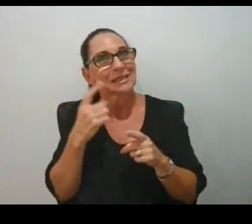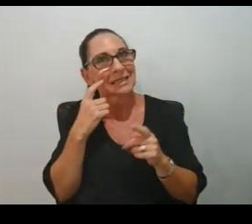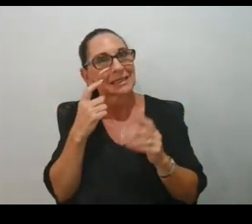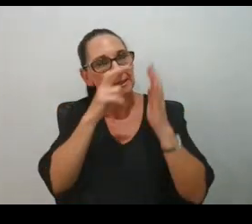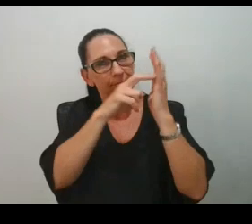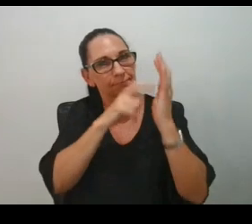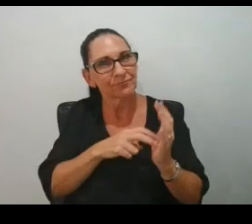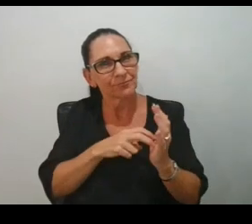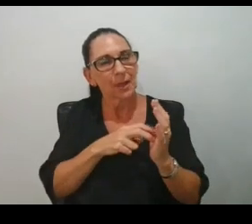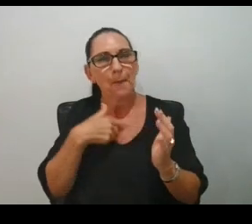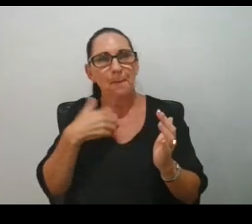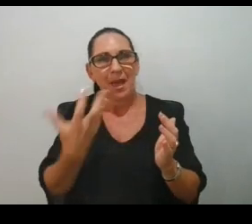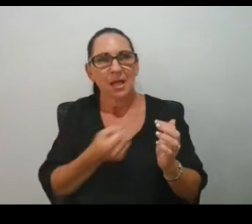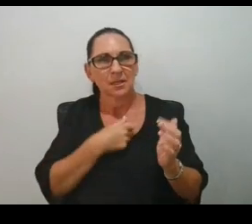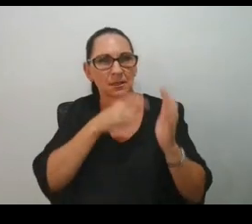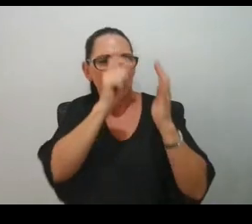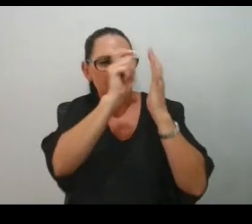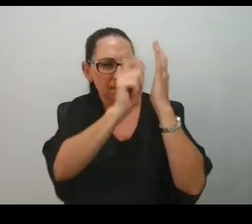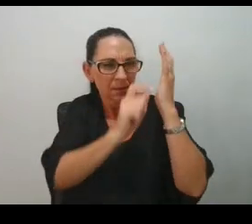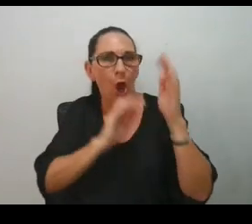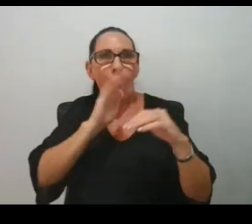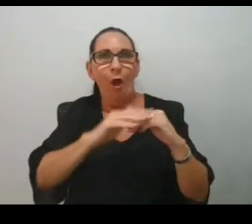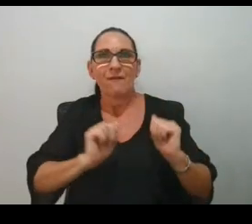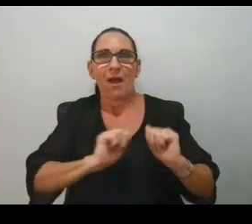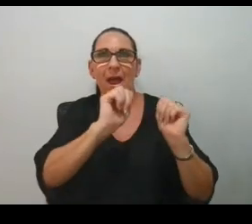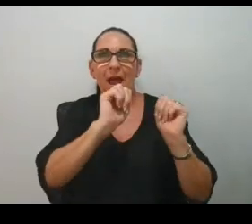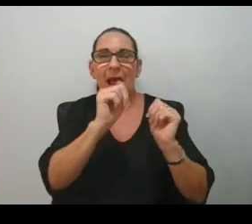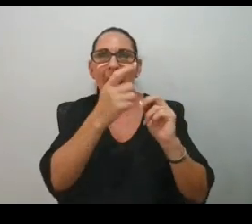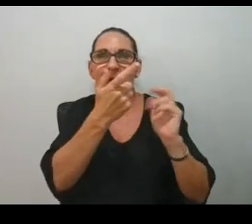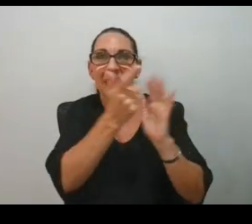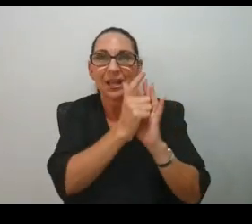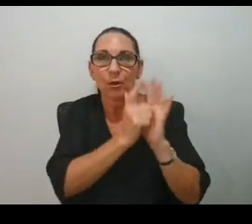also information about the client financial circumstances and we'll go into that a little